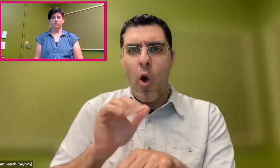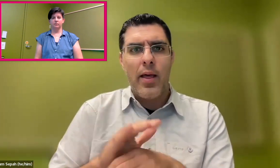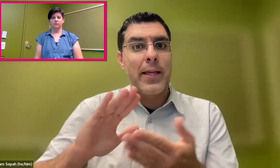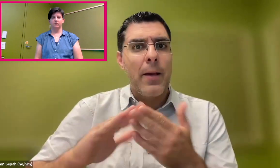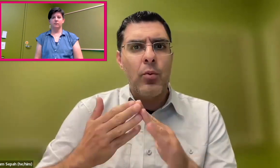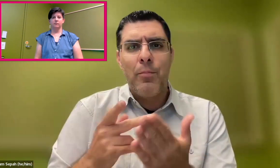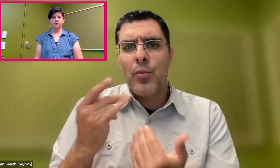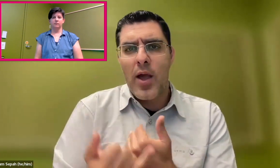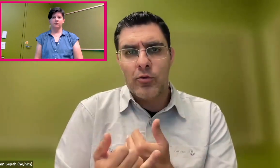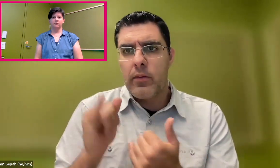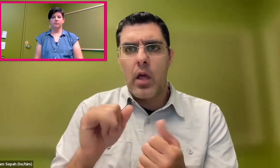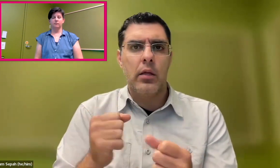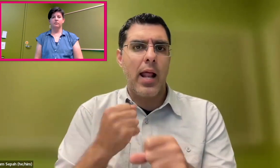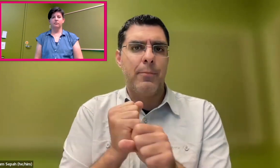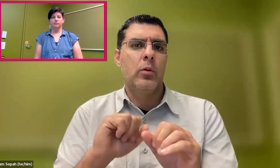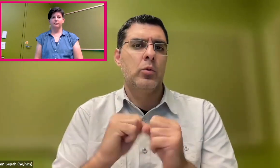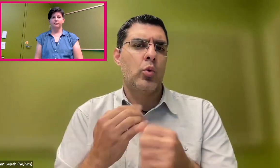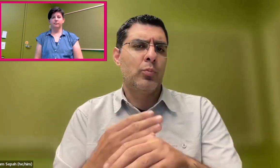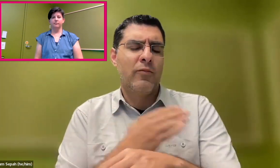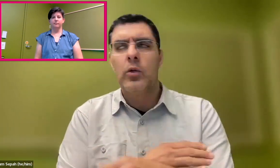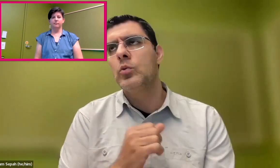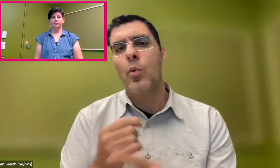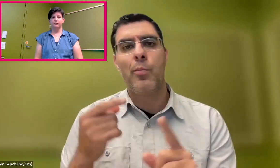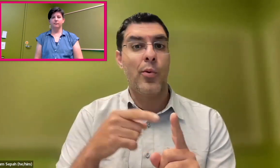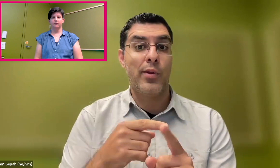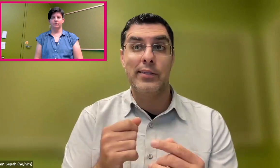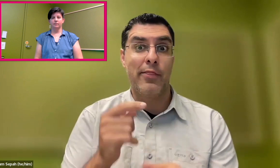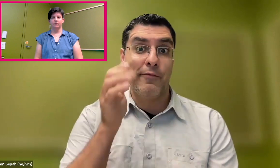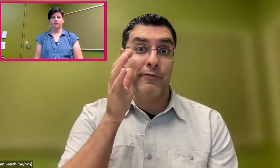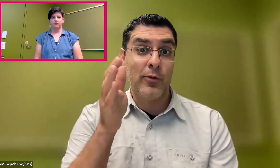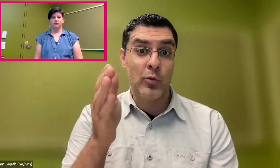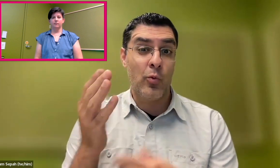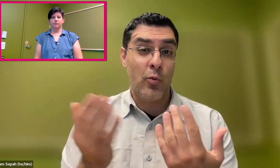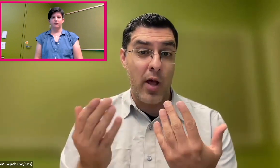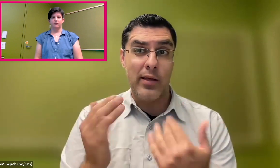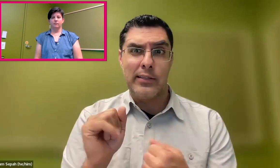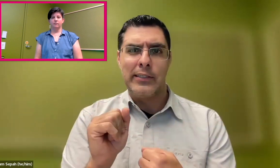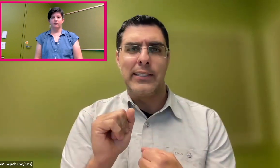take the time to help each other on community projects, which really does well for social good.